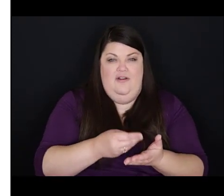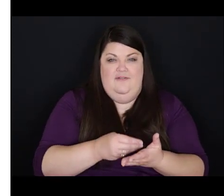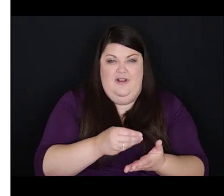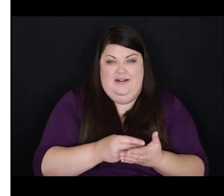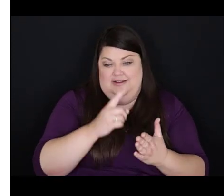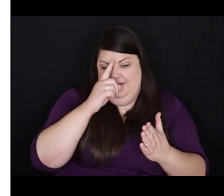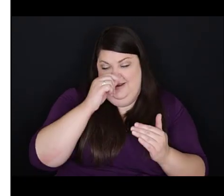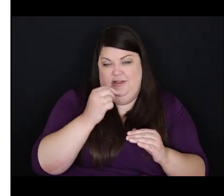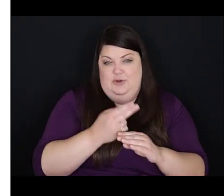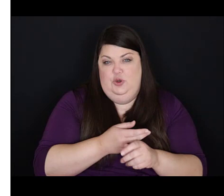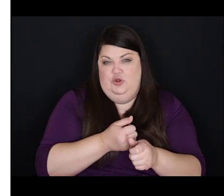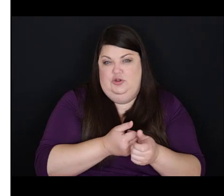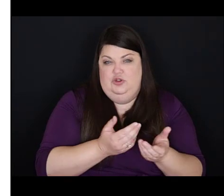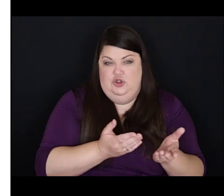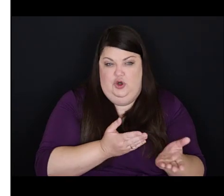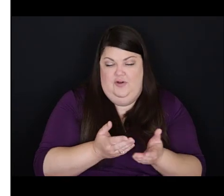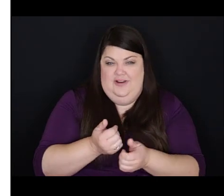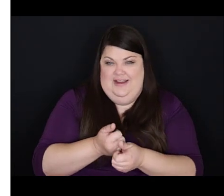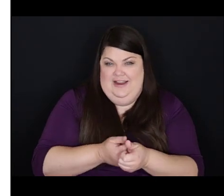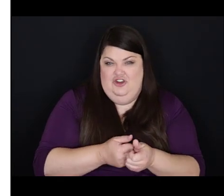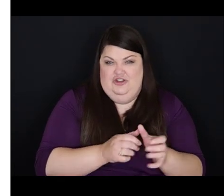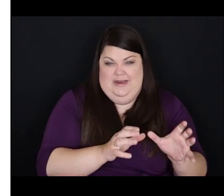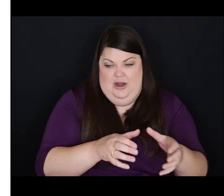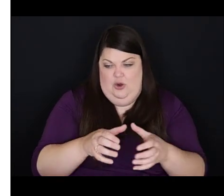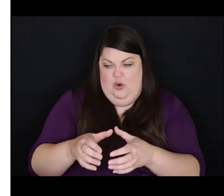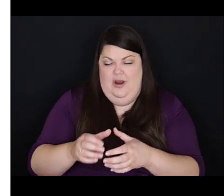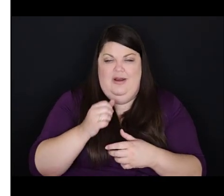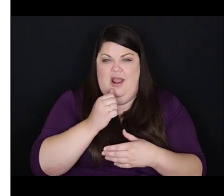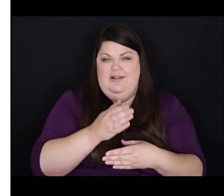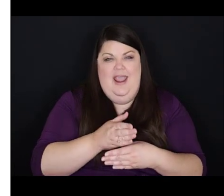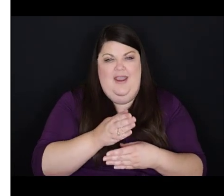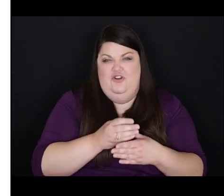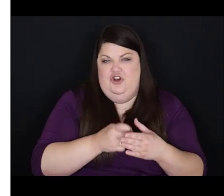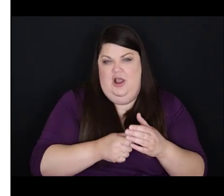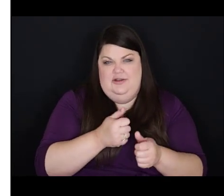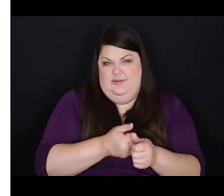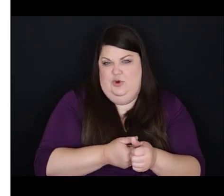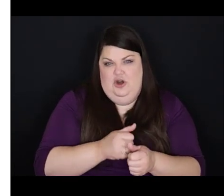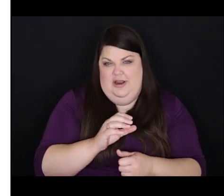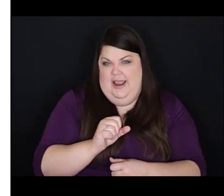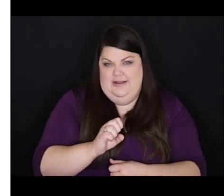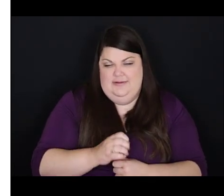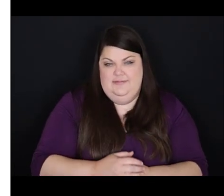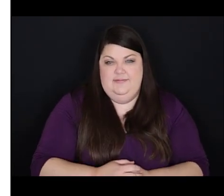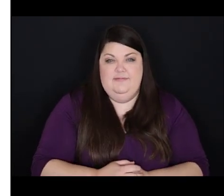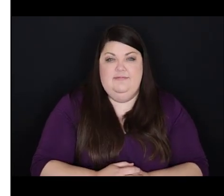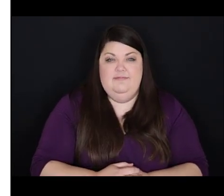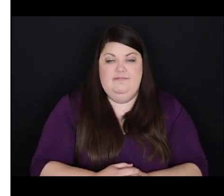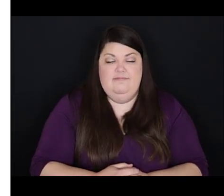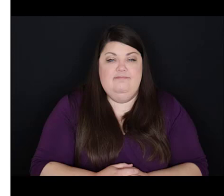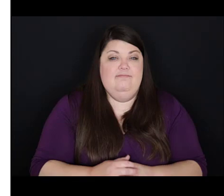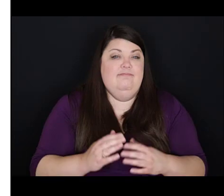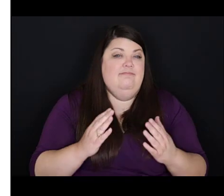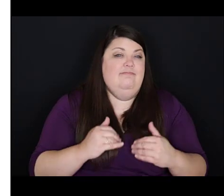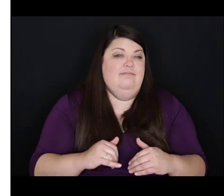each category and not the average costs per case. Next, let’s identify the number of individuals